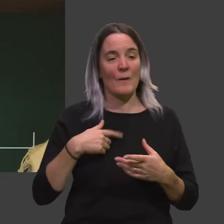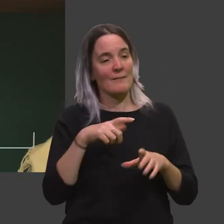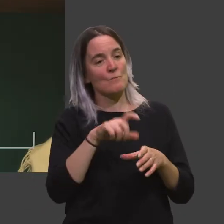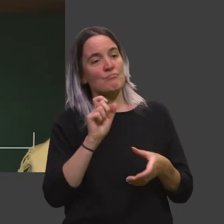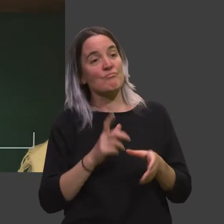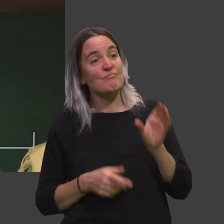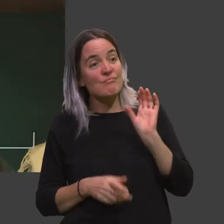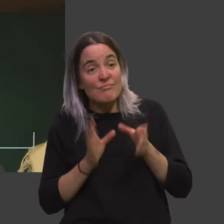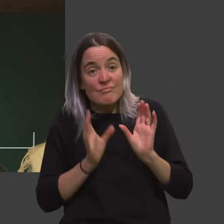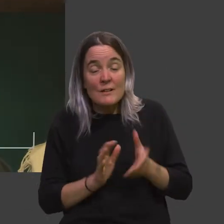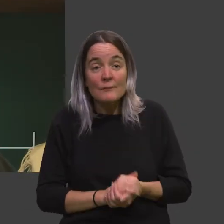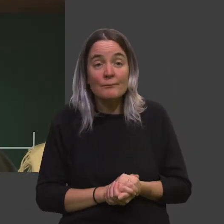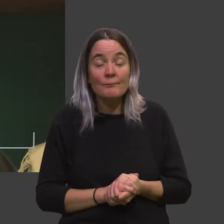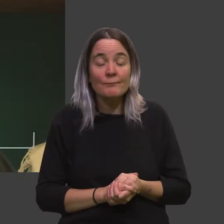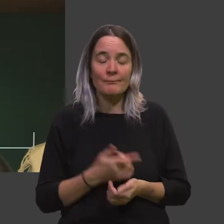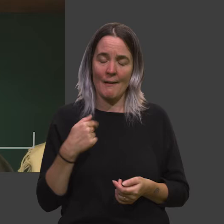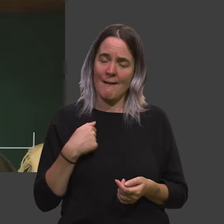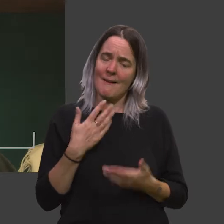I'm grateful for being able to go for a walk.